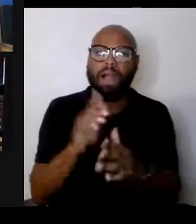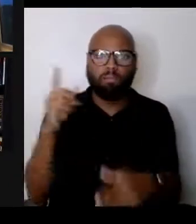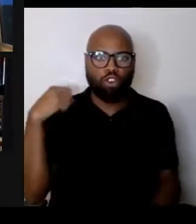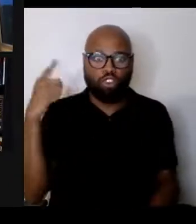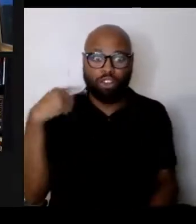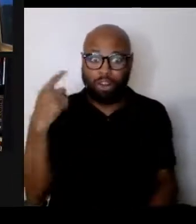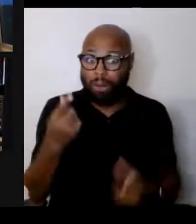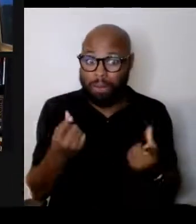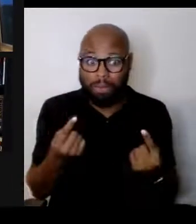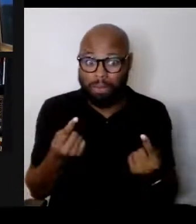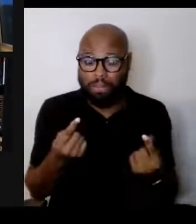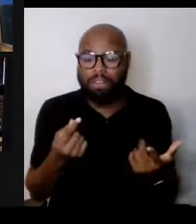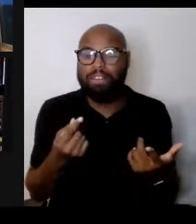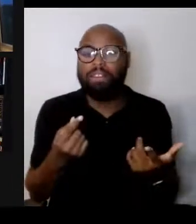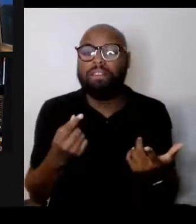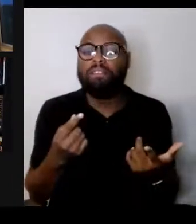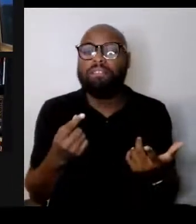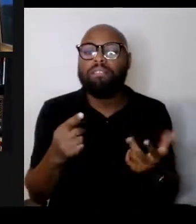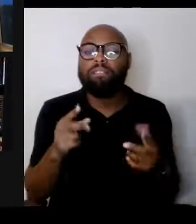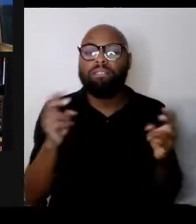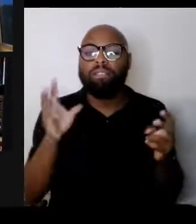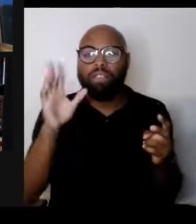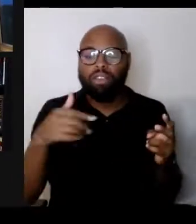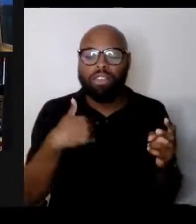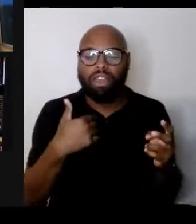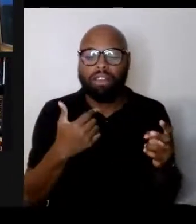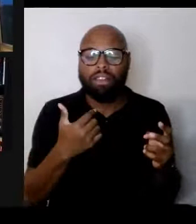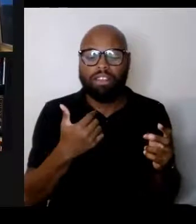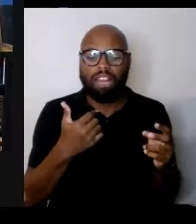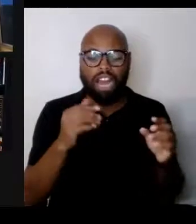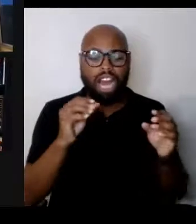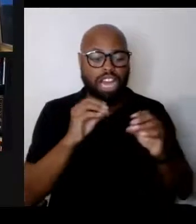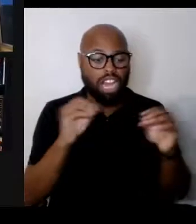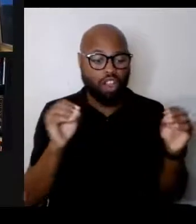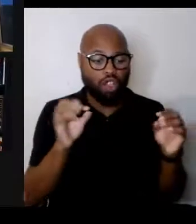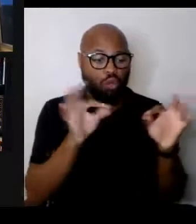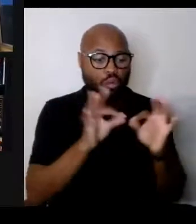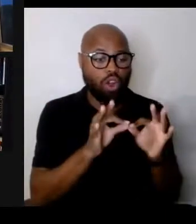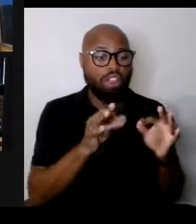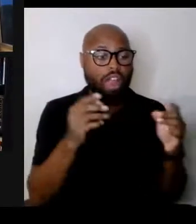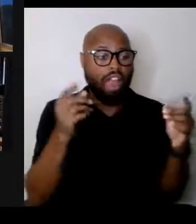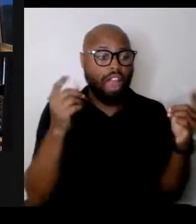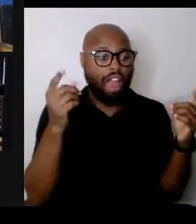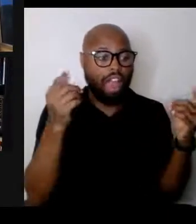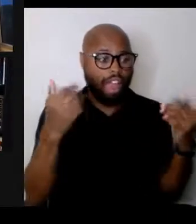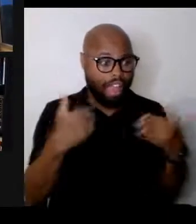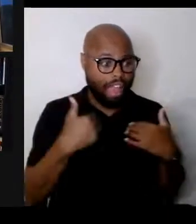I just remind myself that nothing worth having comes easy. So it kind of keeps me in the battle,